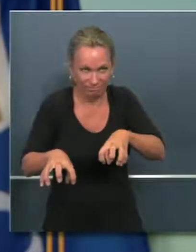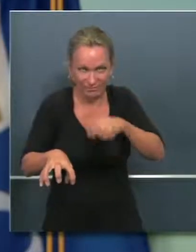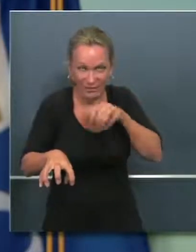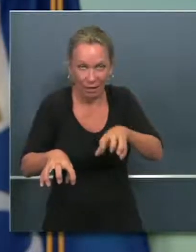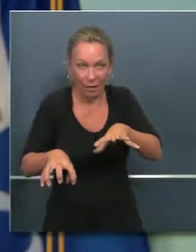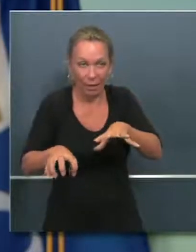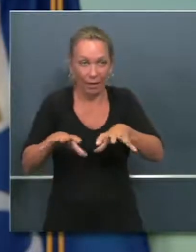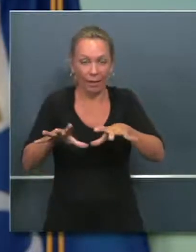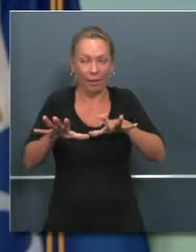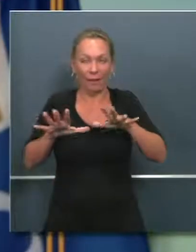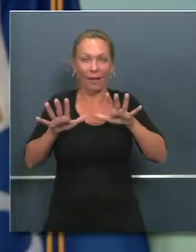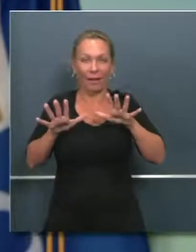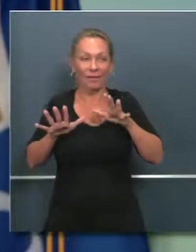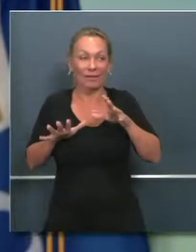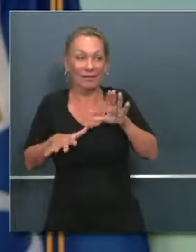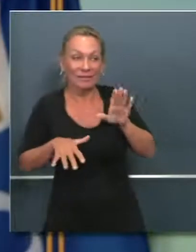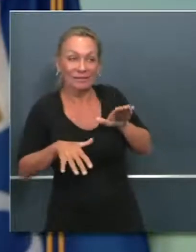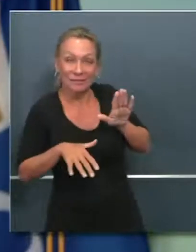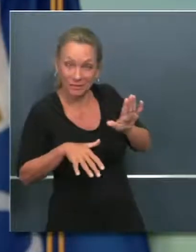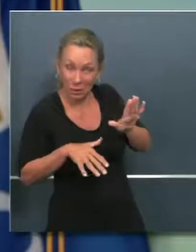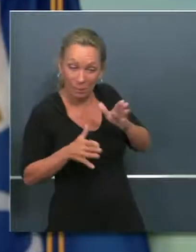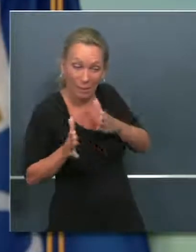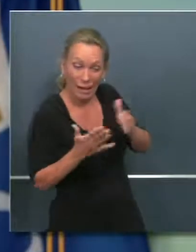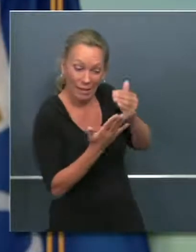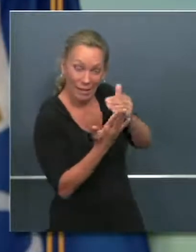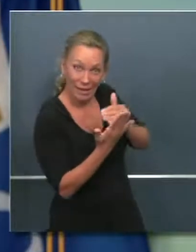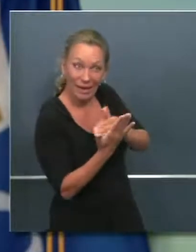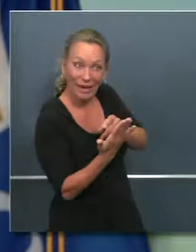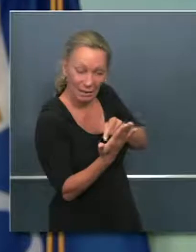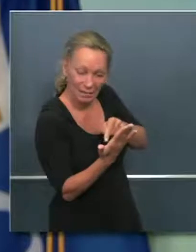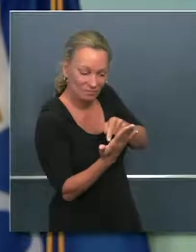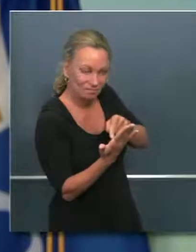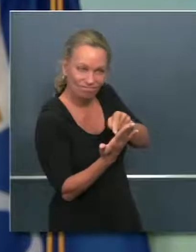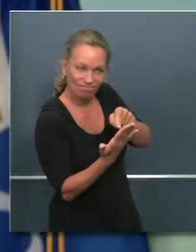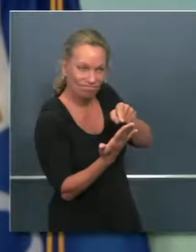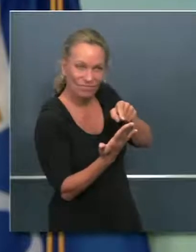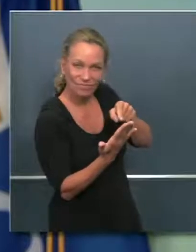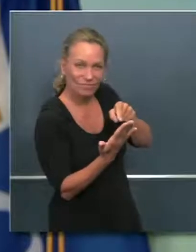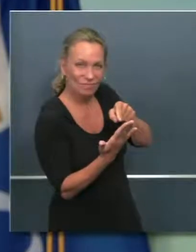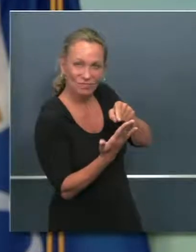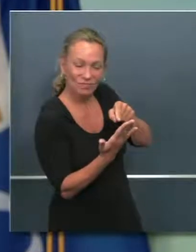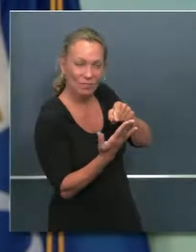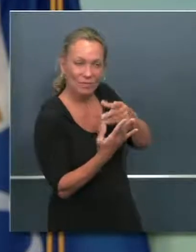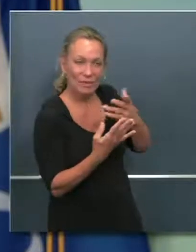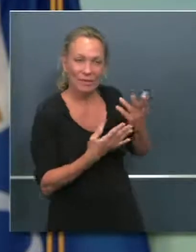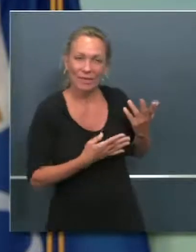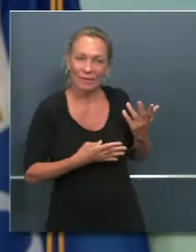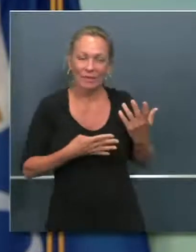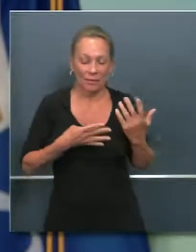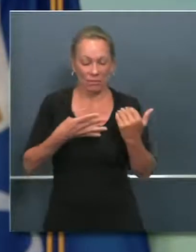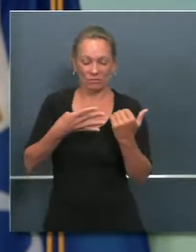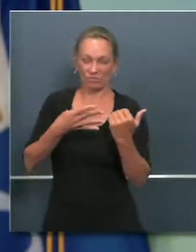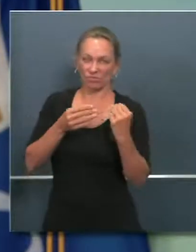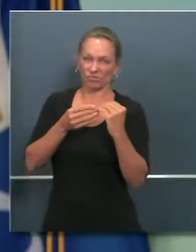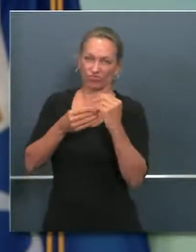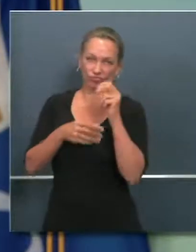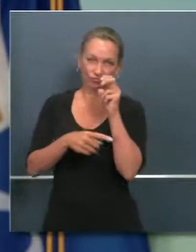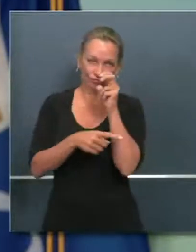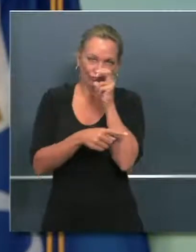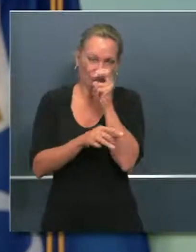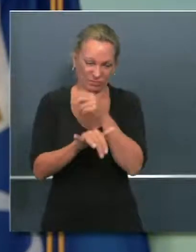able to open some parts of their economy but even so the spread of the virus in Imperial County was